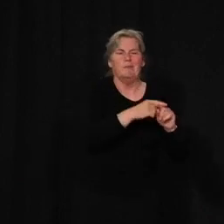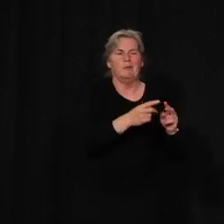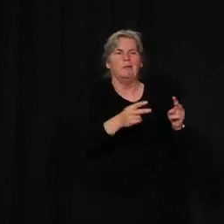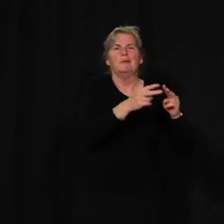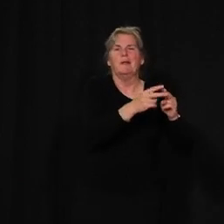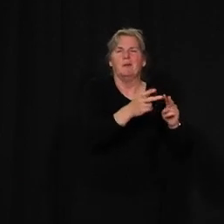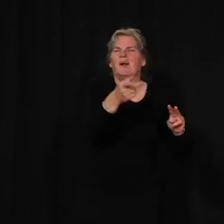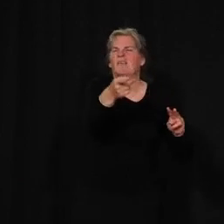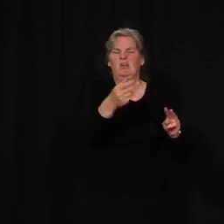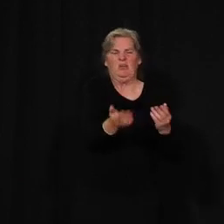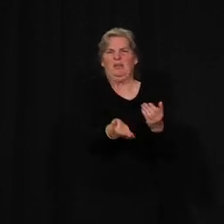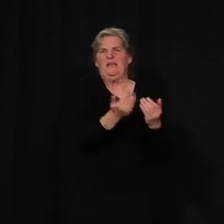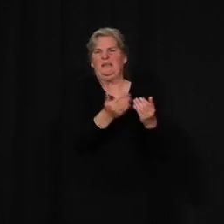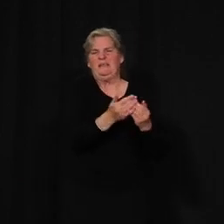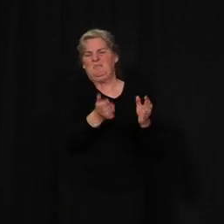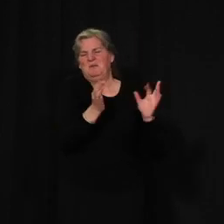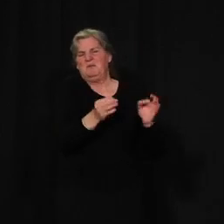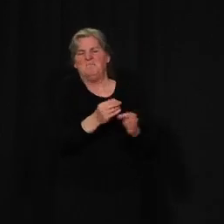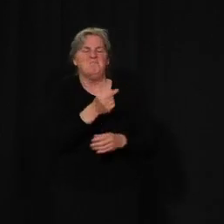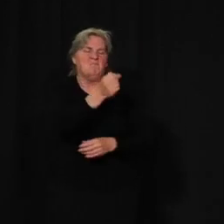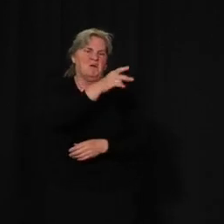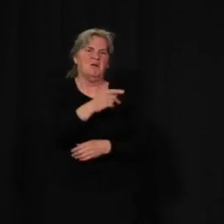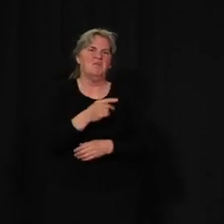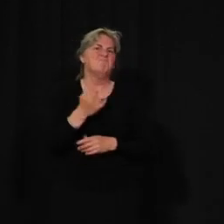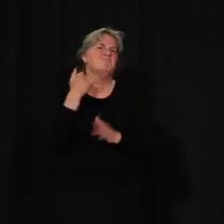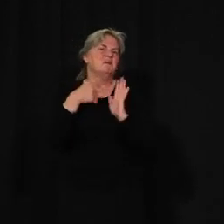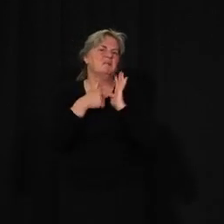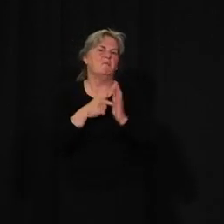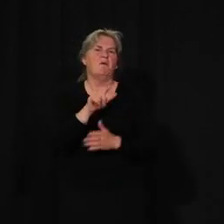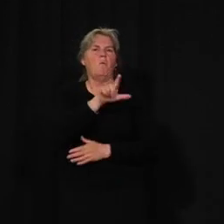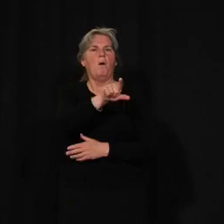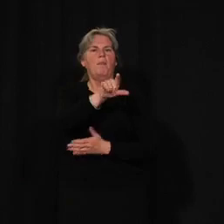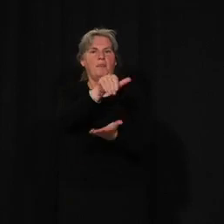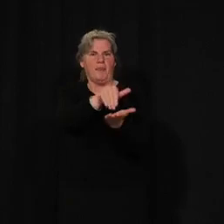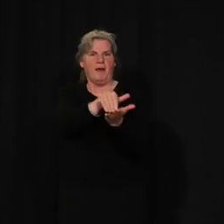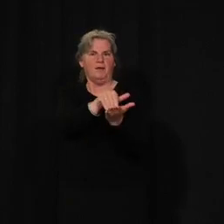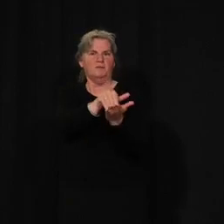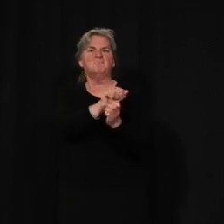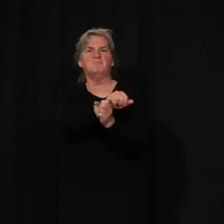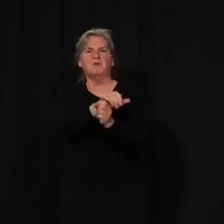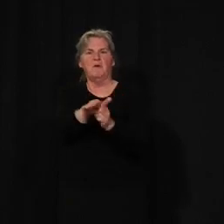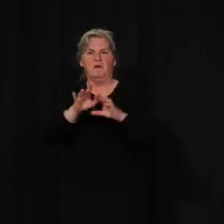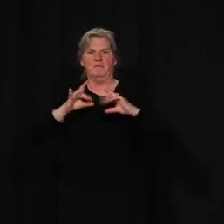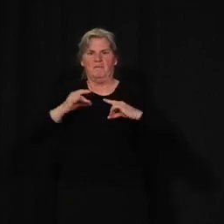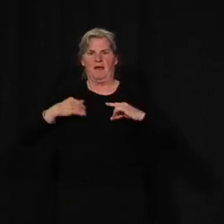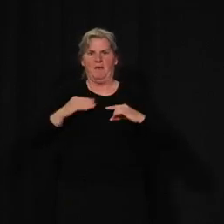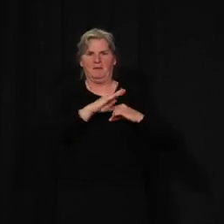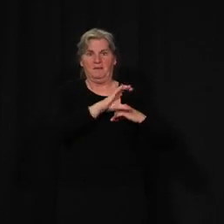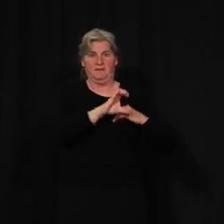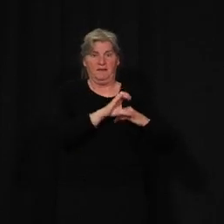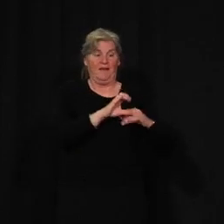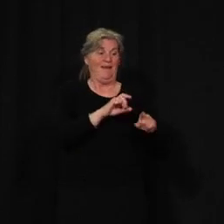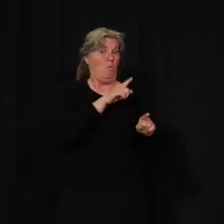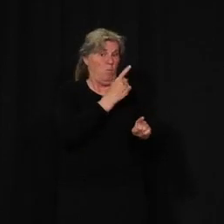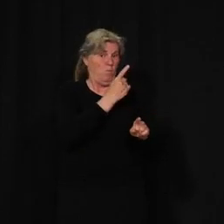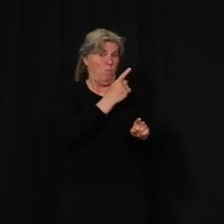more. For arguments sake, let's roundp to 1,000. The chance of a random case of COVID from BC are arriving to